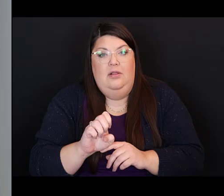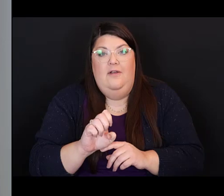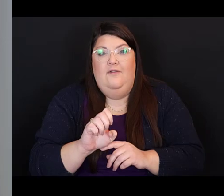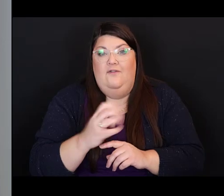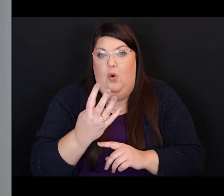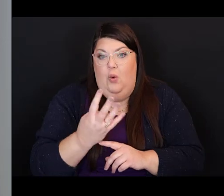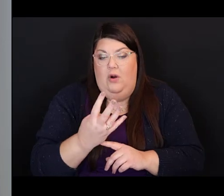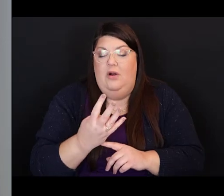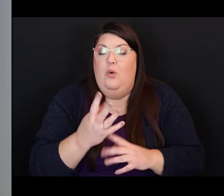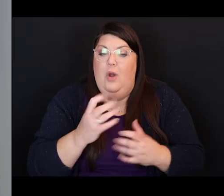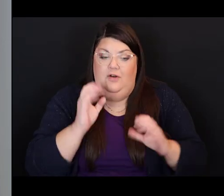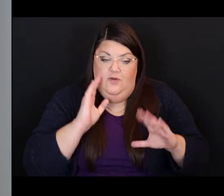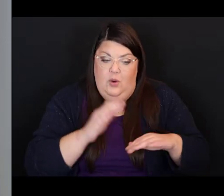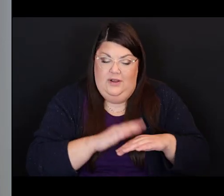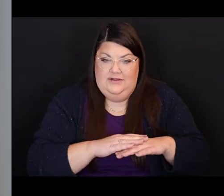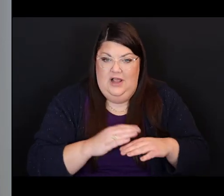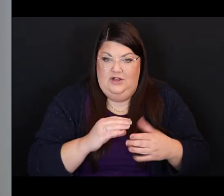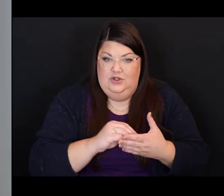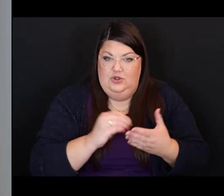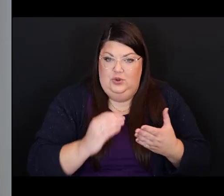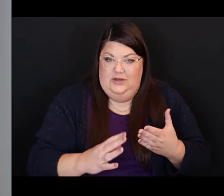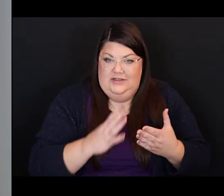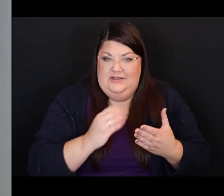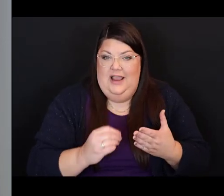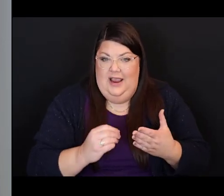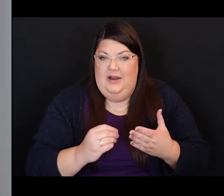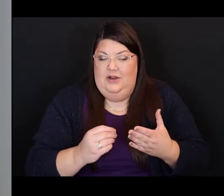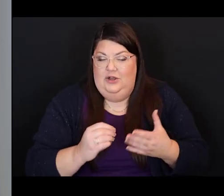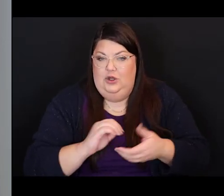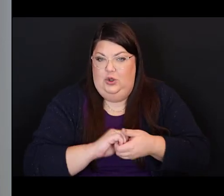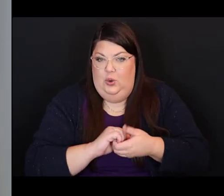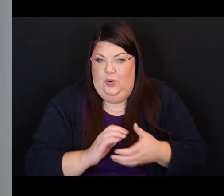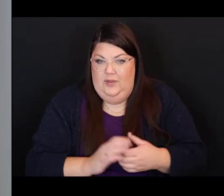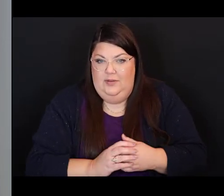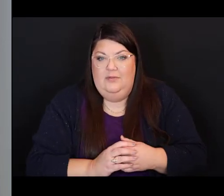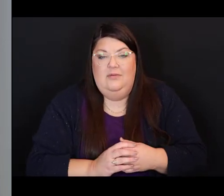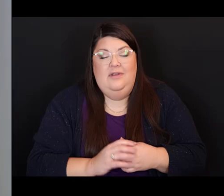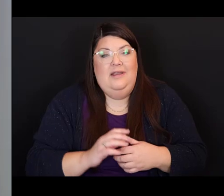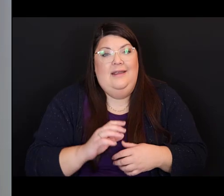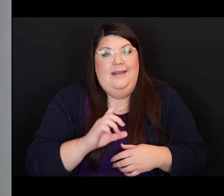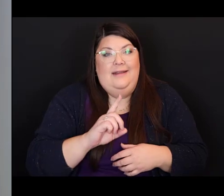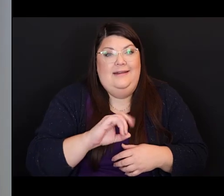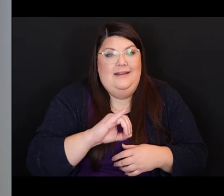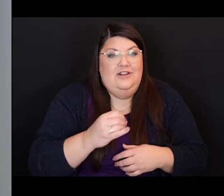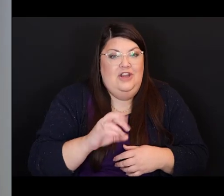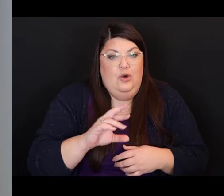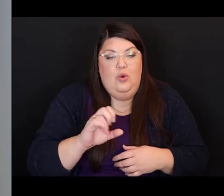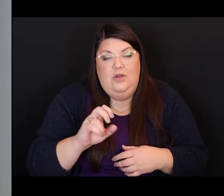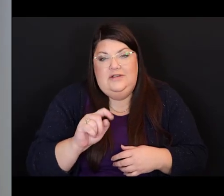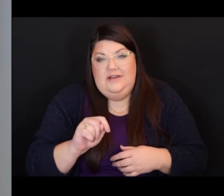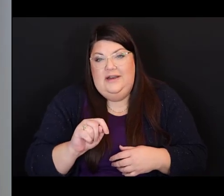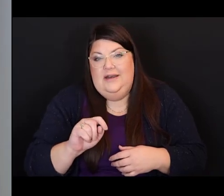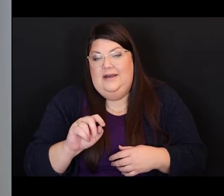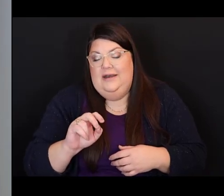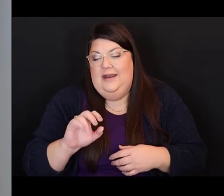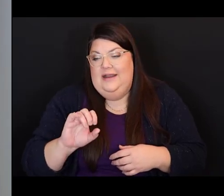And we partnered with the NTACT:C on this. And DJ Rolston and Sandy Miller from that team who are